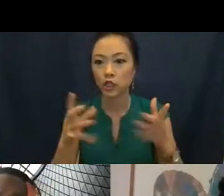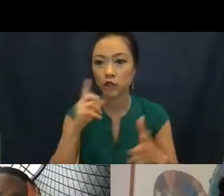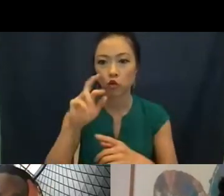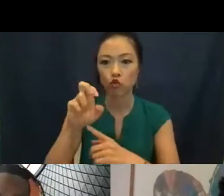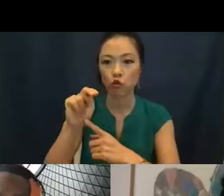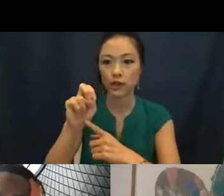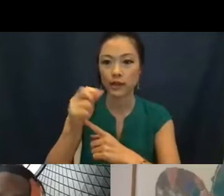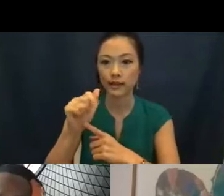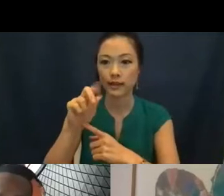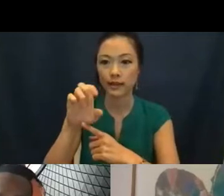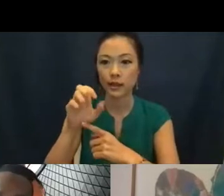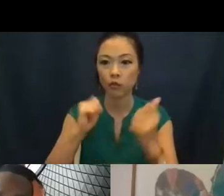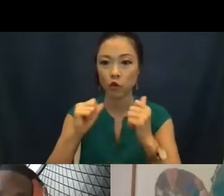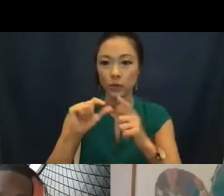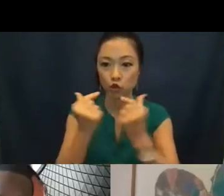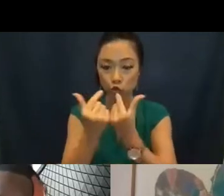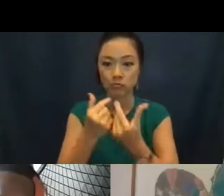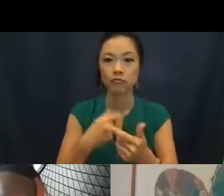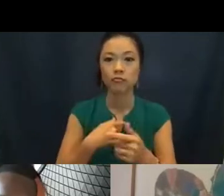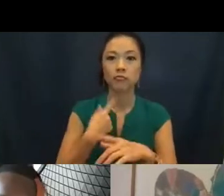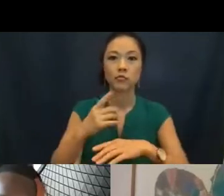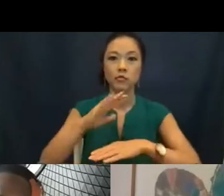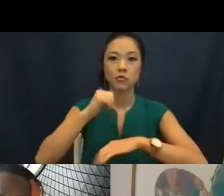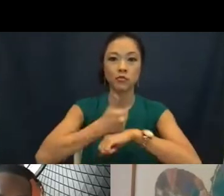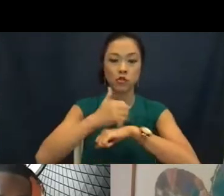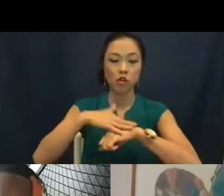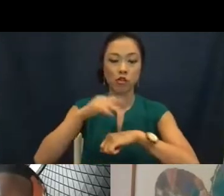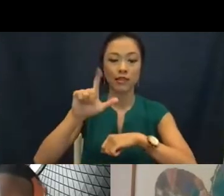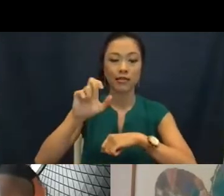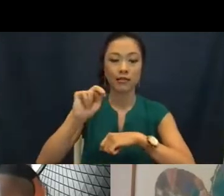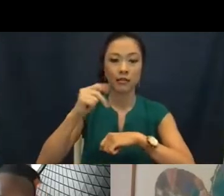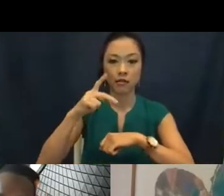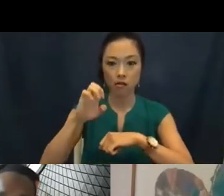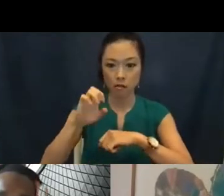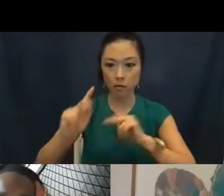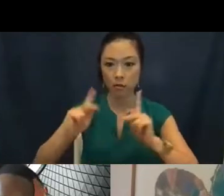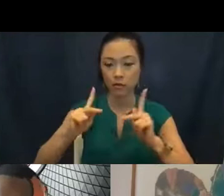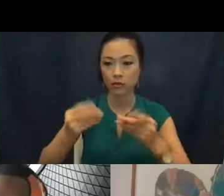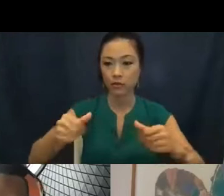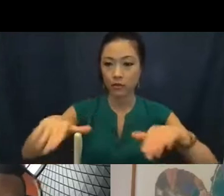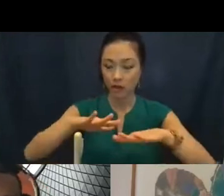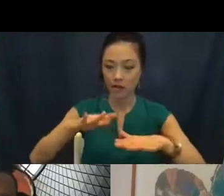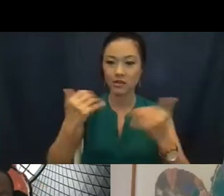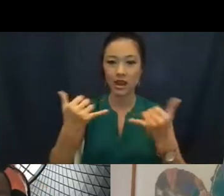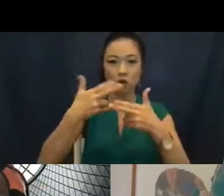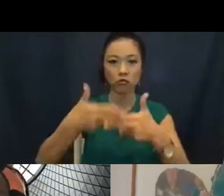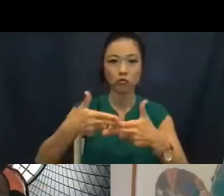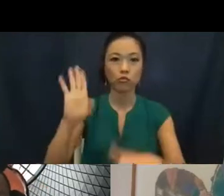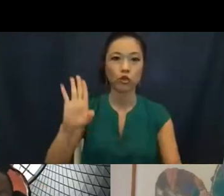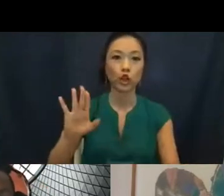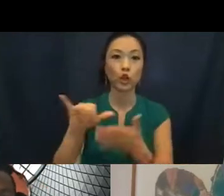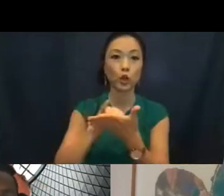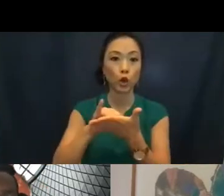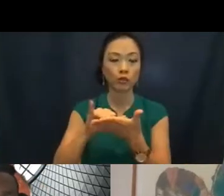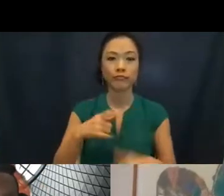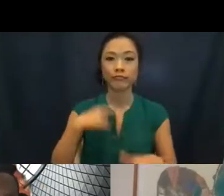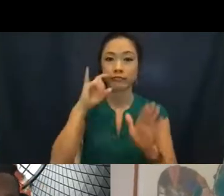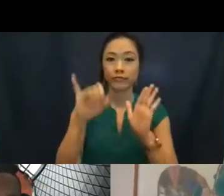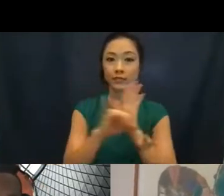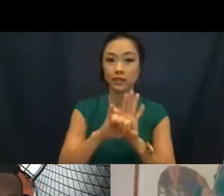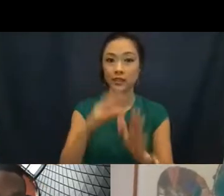lands of the Lenape people known as Brooklyn, New York. I am an African American man. I have dark skin. I'm